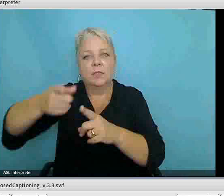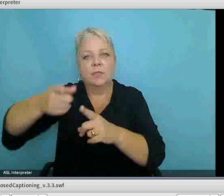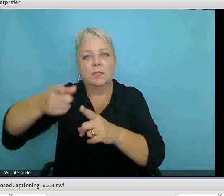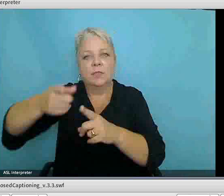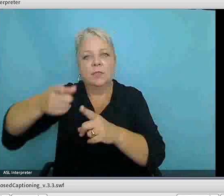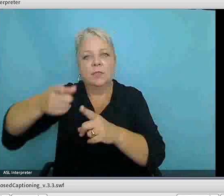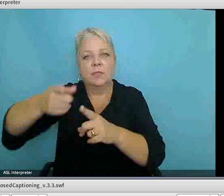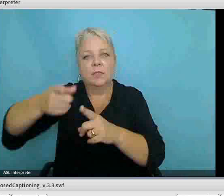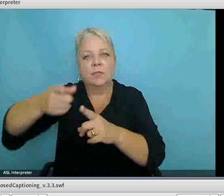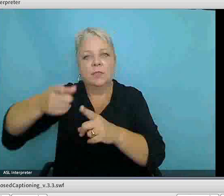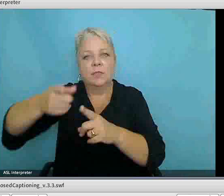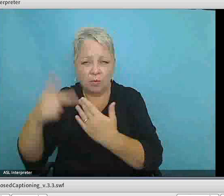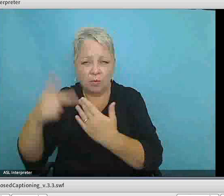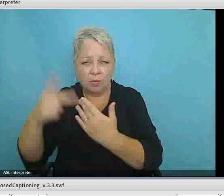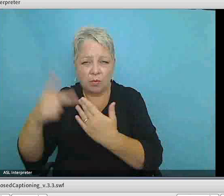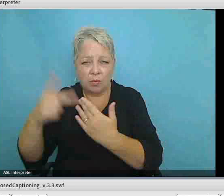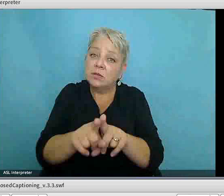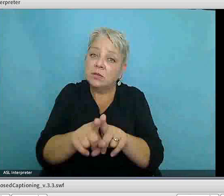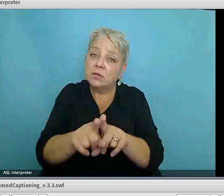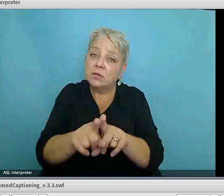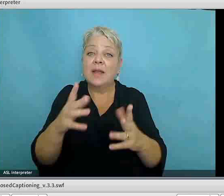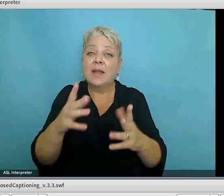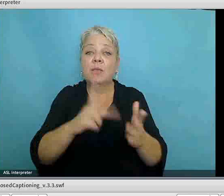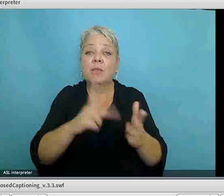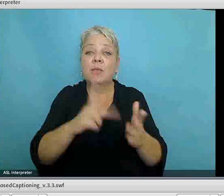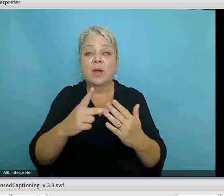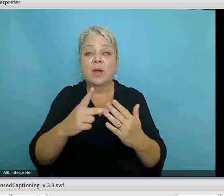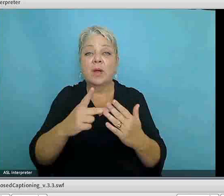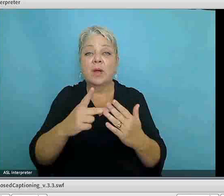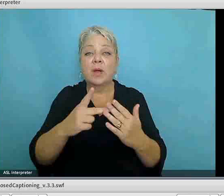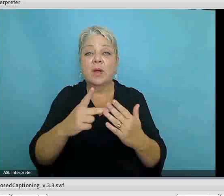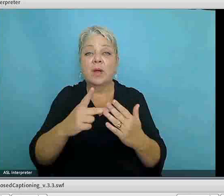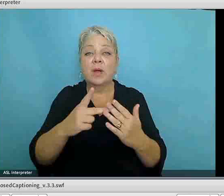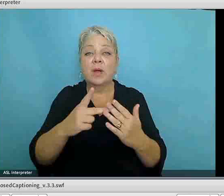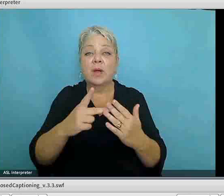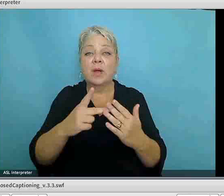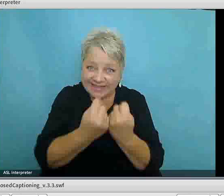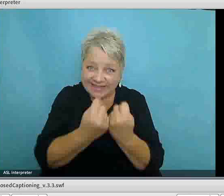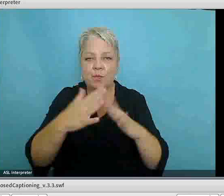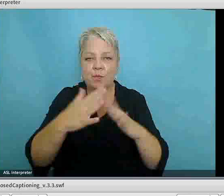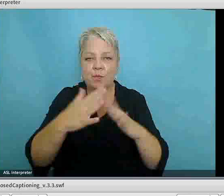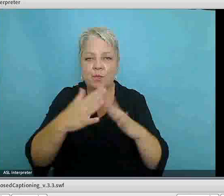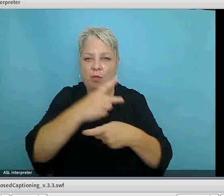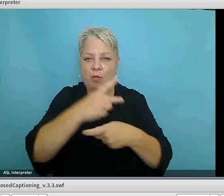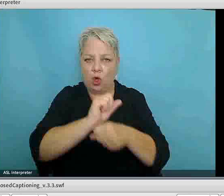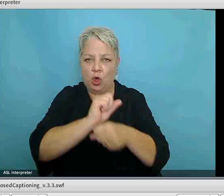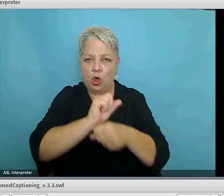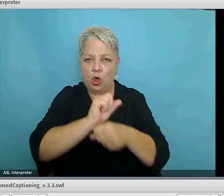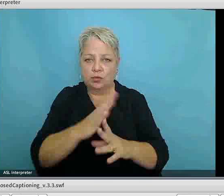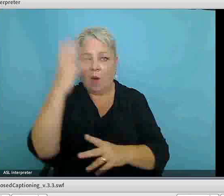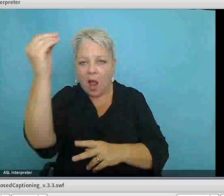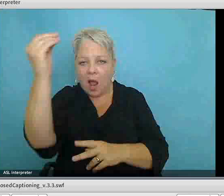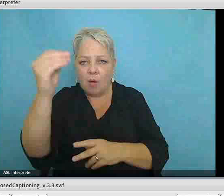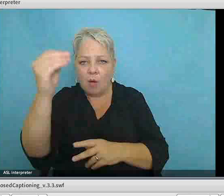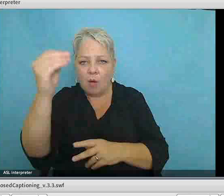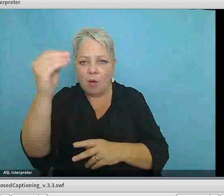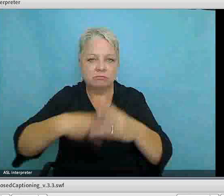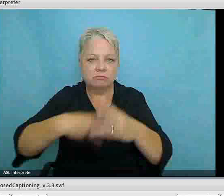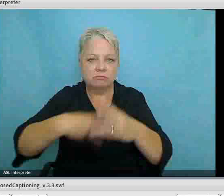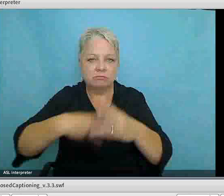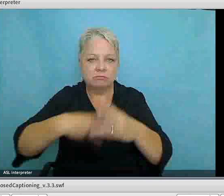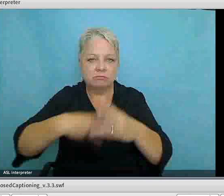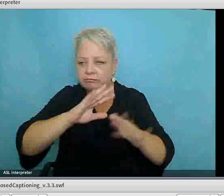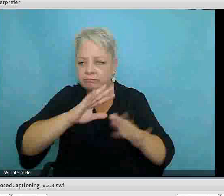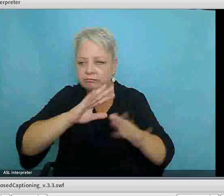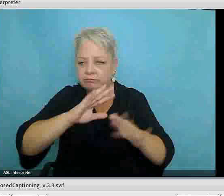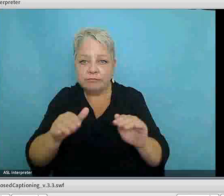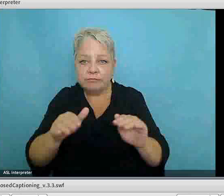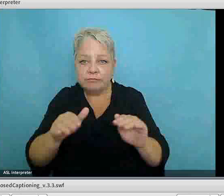who can also do some more direct street-level work around trying to identify folks who might